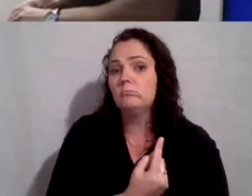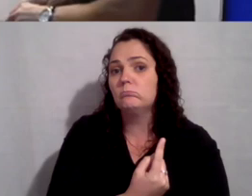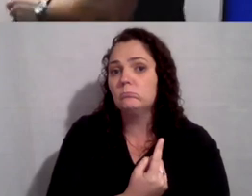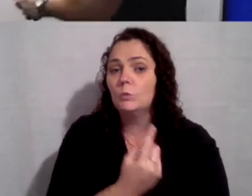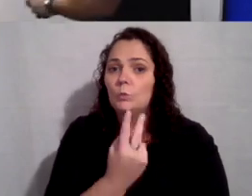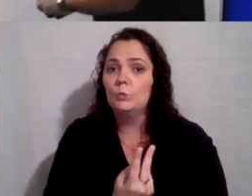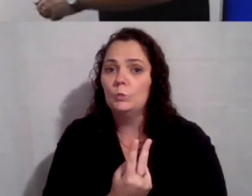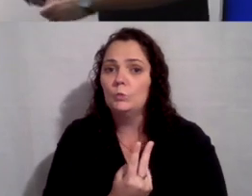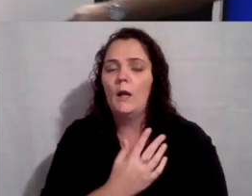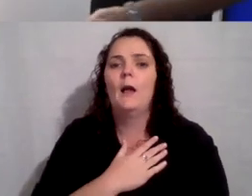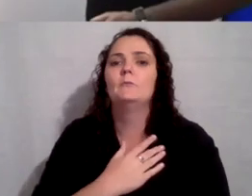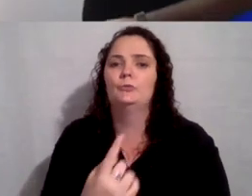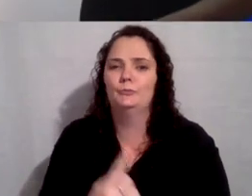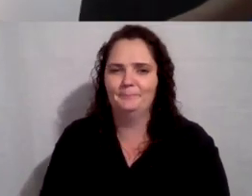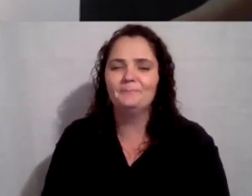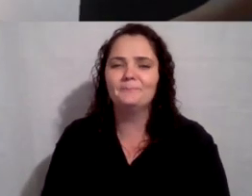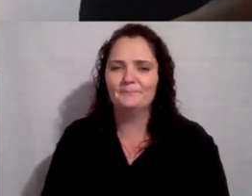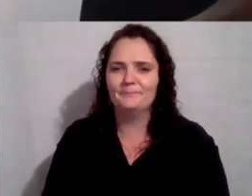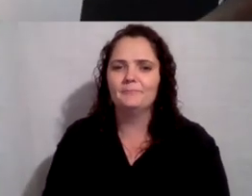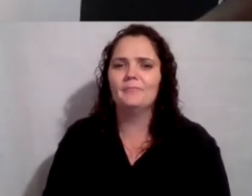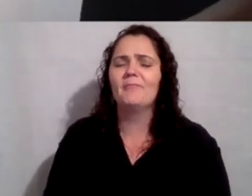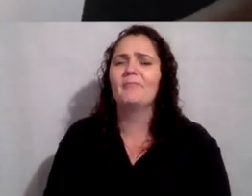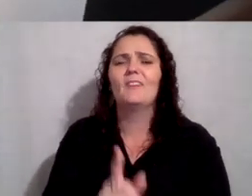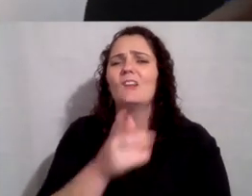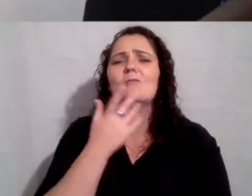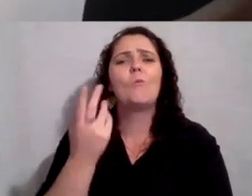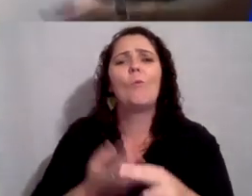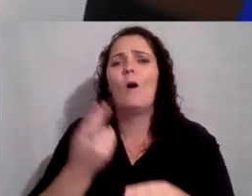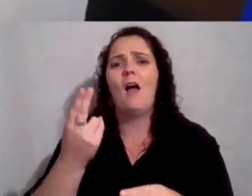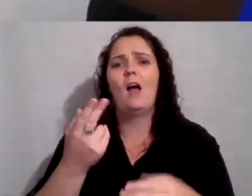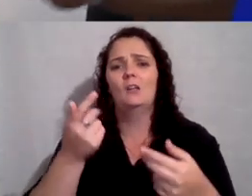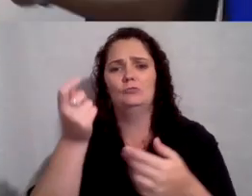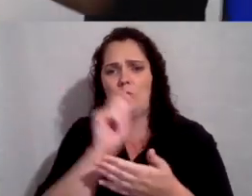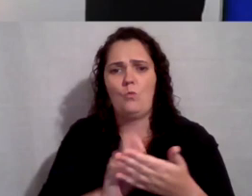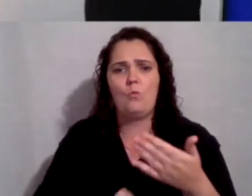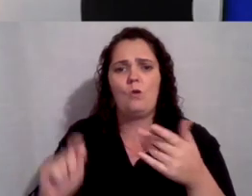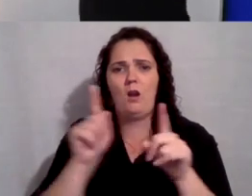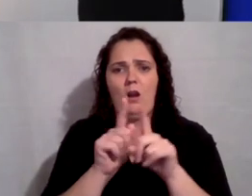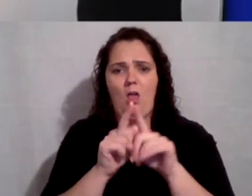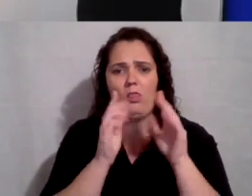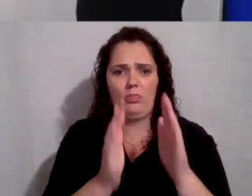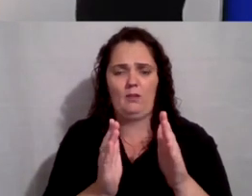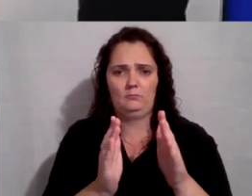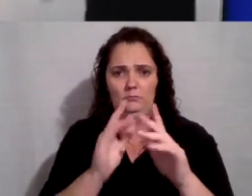whether you draw one or both, but what I want you to do now is just a really quick sketch, contour sketch of one of their bodies or